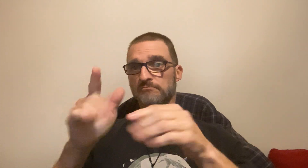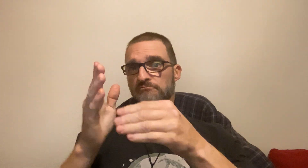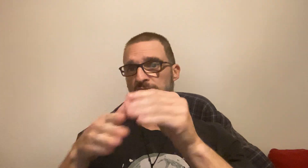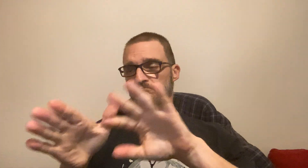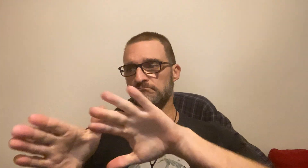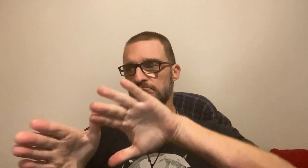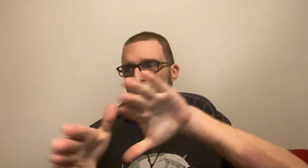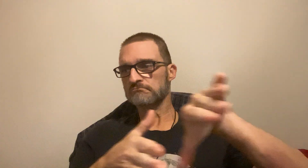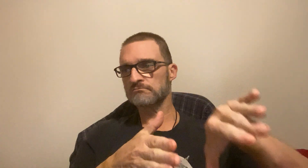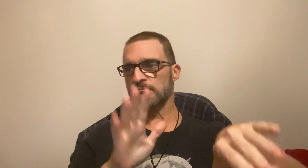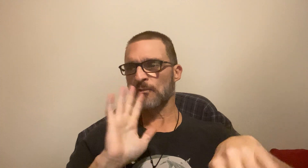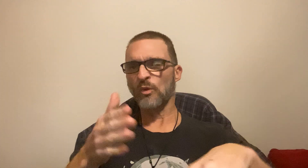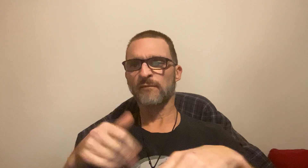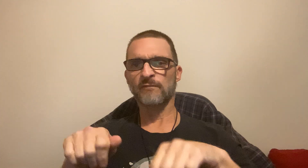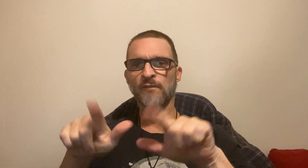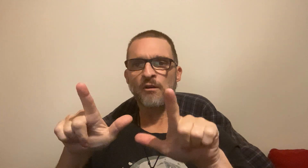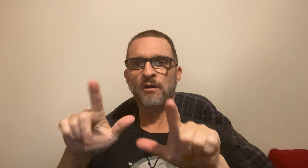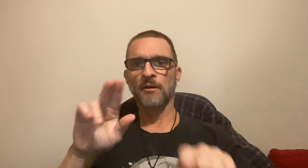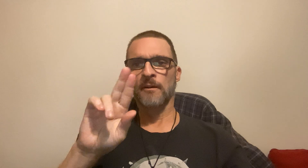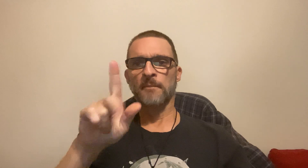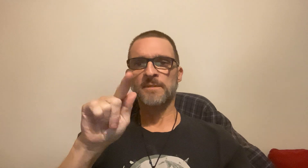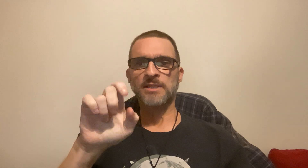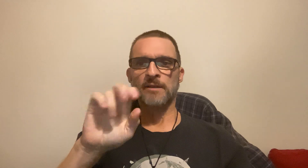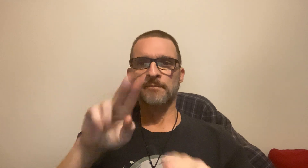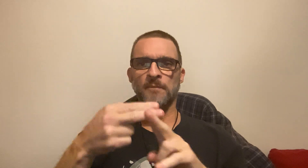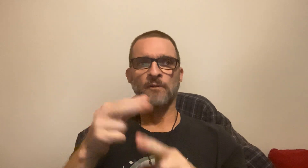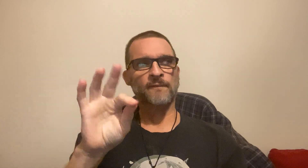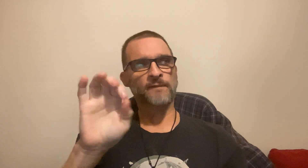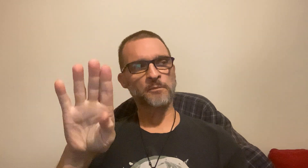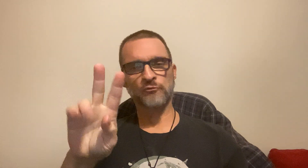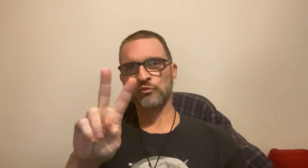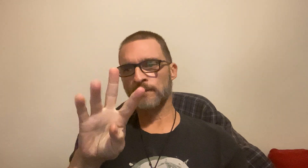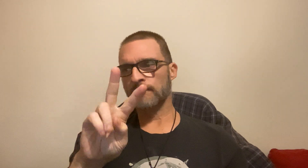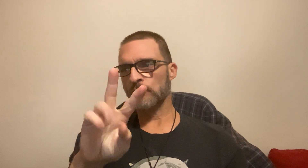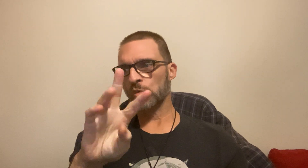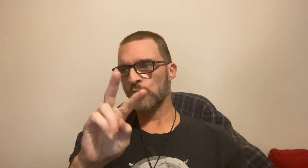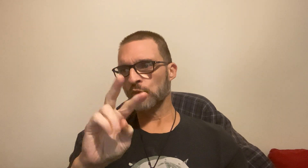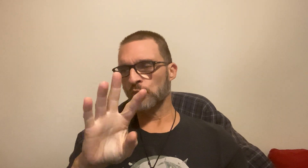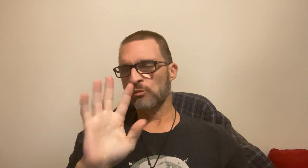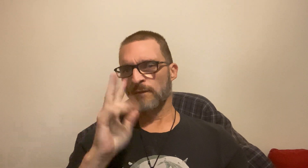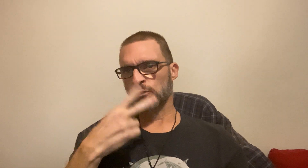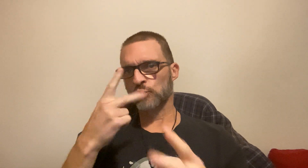After this part of the vlog is done, I will be vlogging update about February 24.